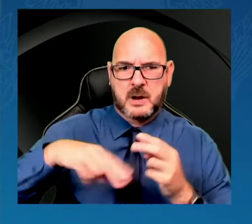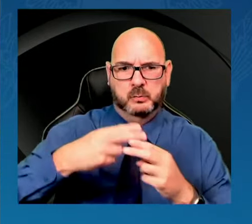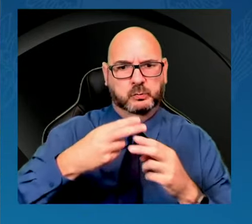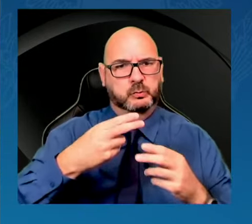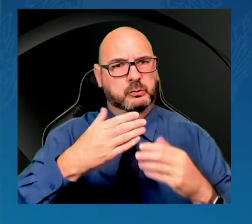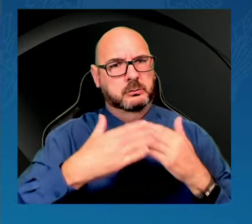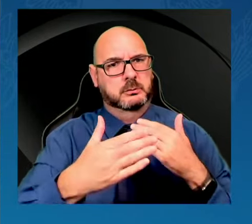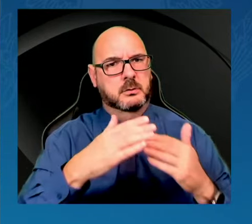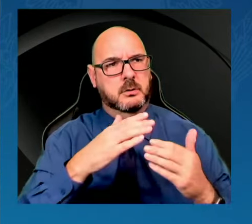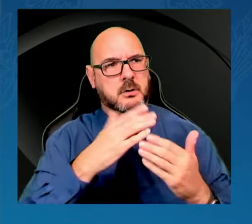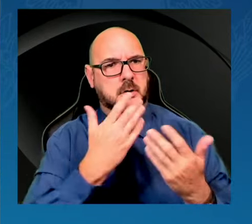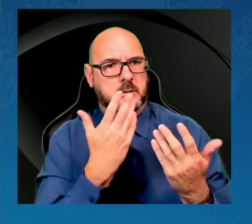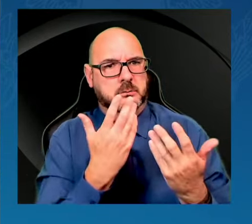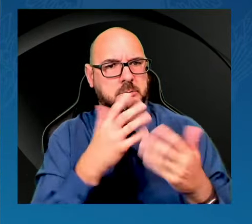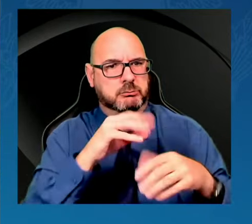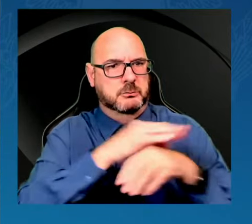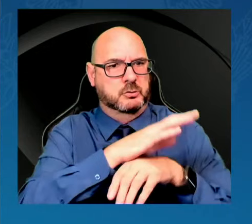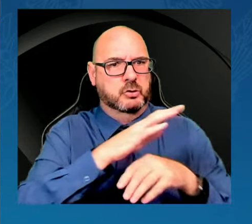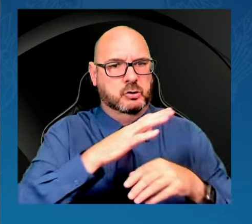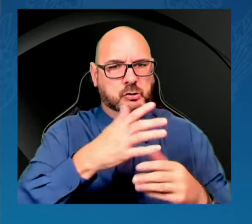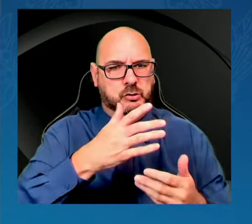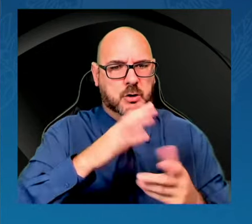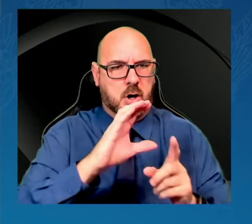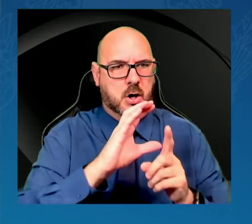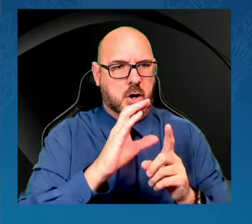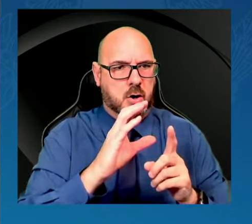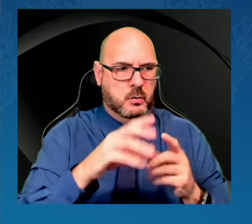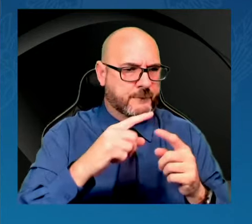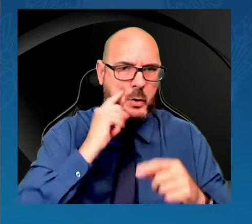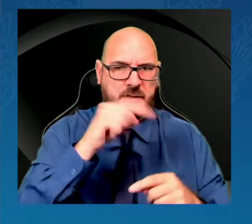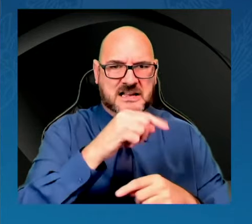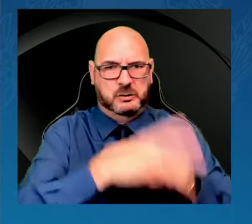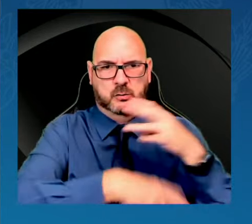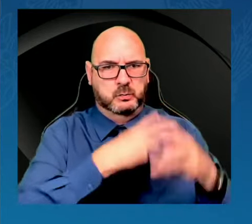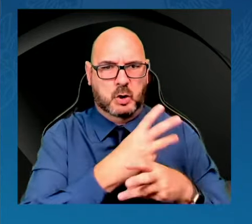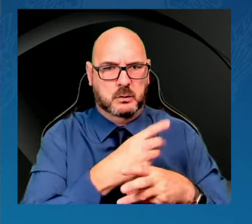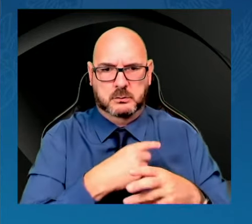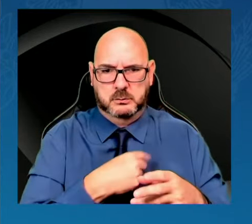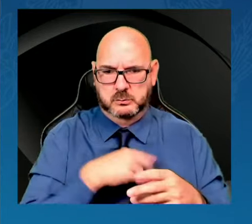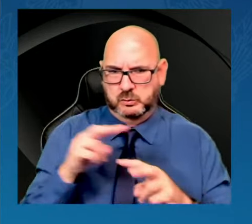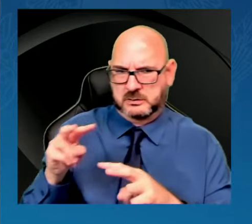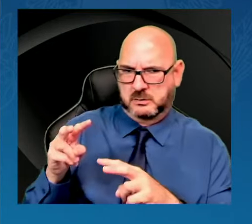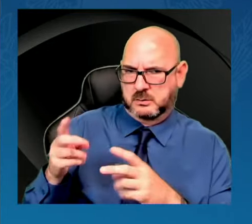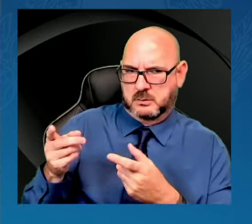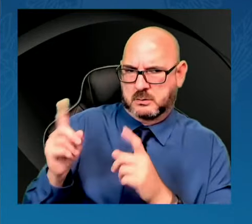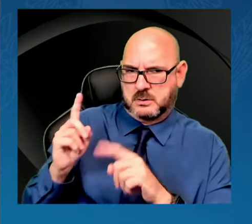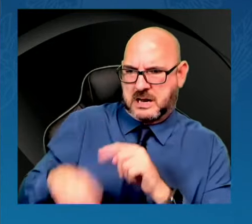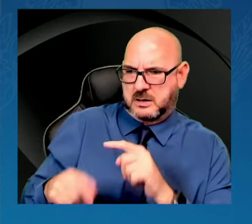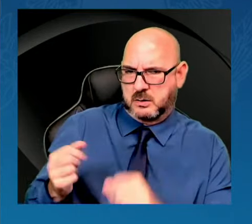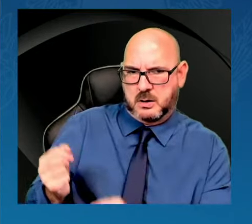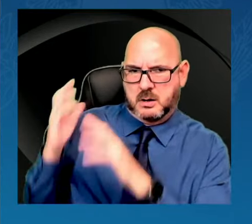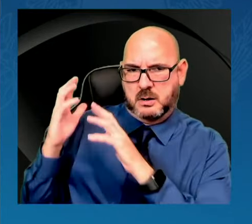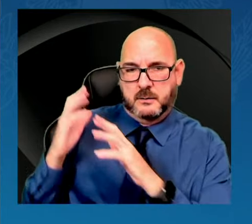that we were unable to do this before. But I just want to thank you for finally getting that done. The Vice President: But -- and may I also mention, though, on the issue of lead pipes,